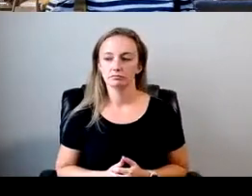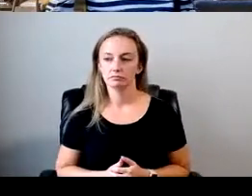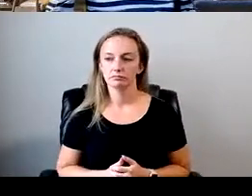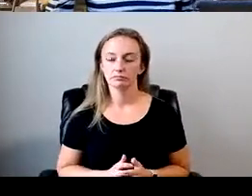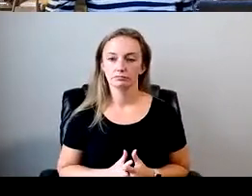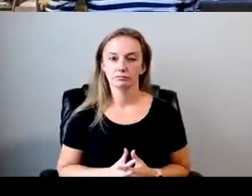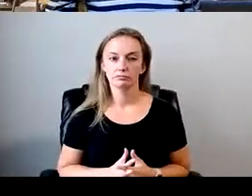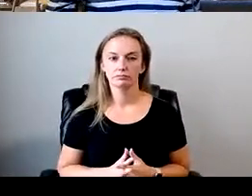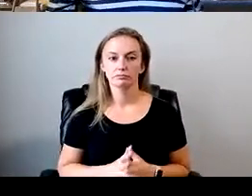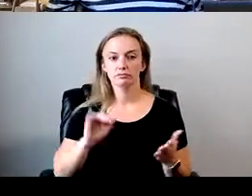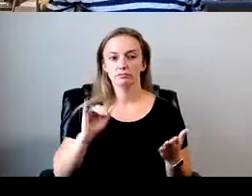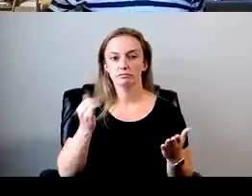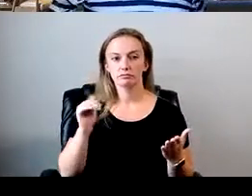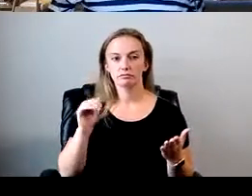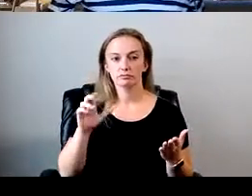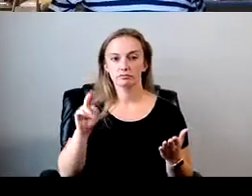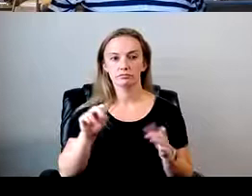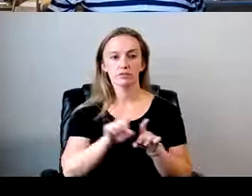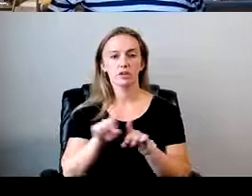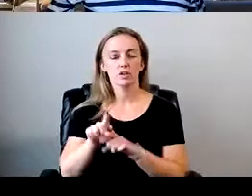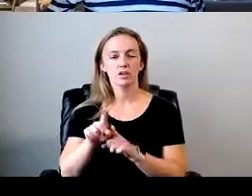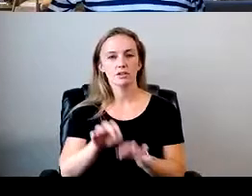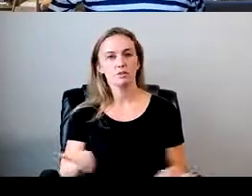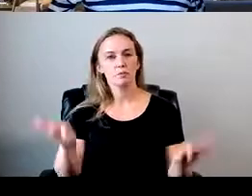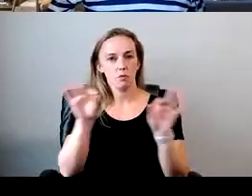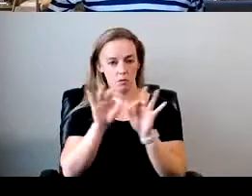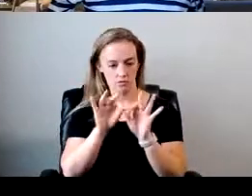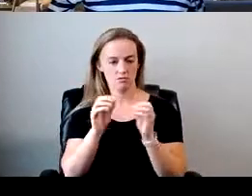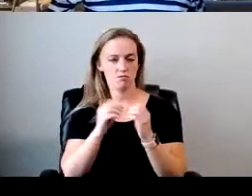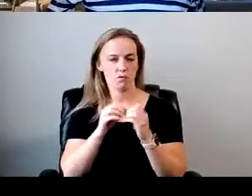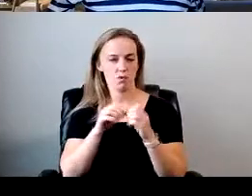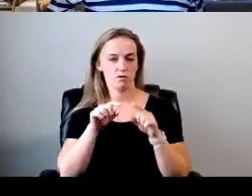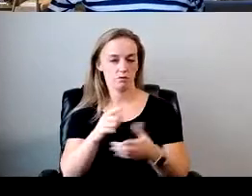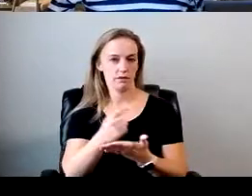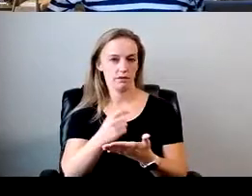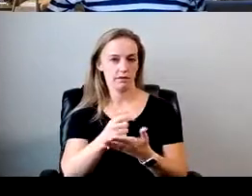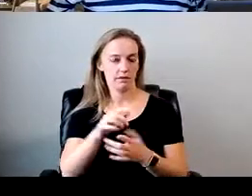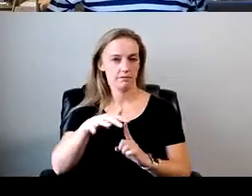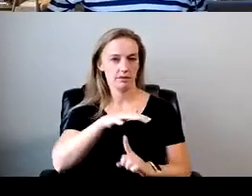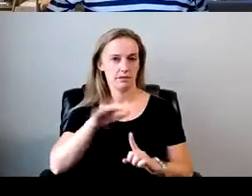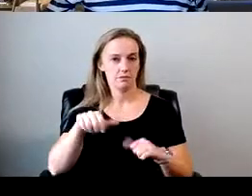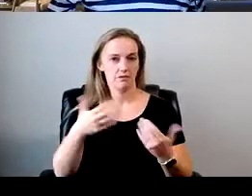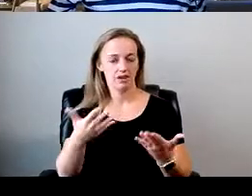It's also important, especially in a therapy setting to provide multiple means of representation. What that means is